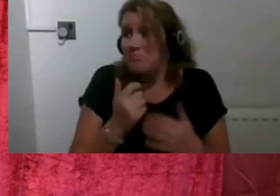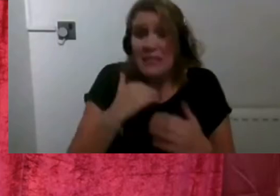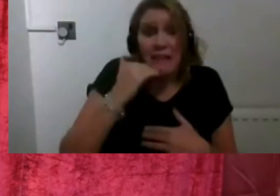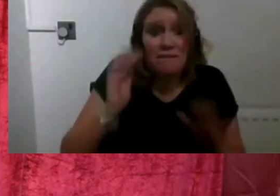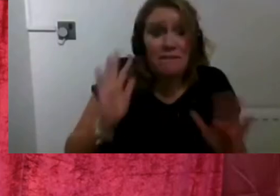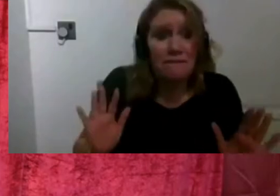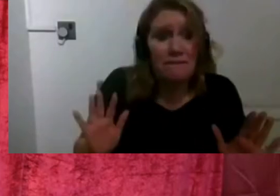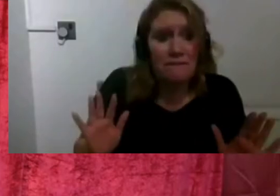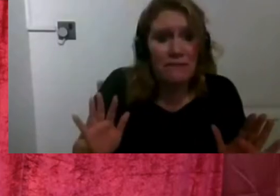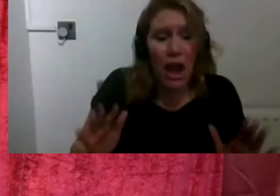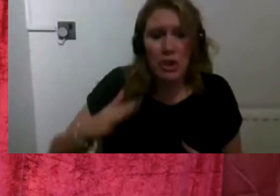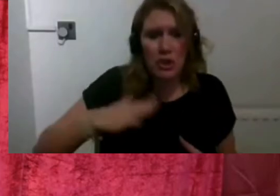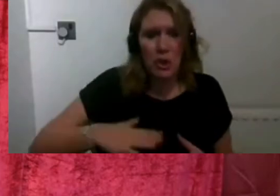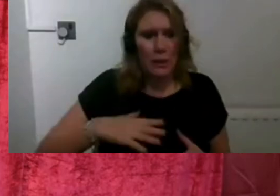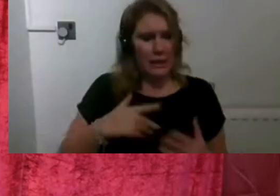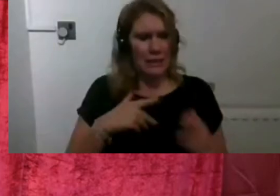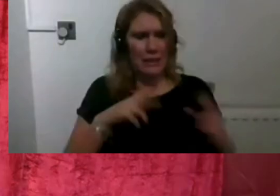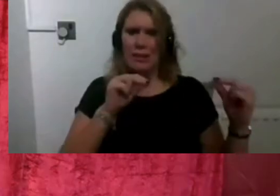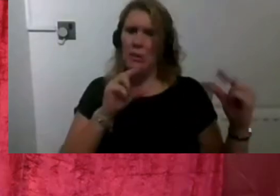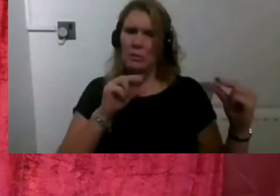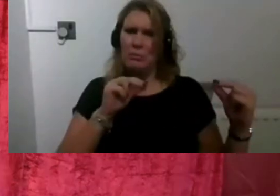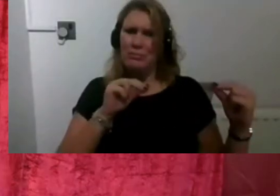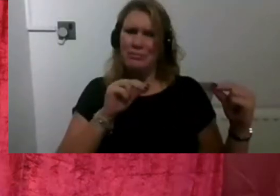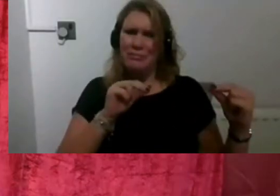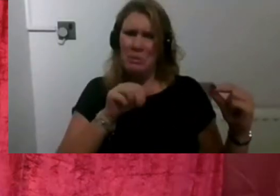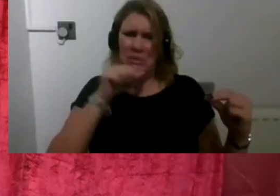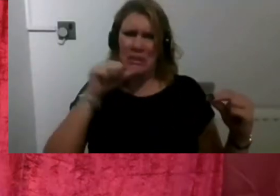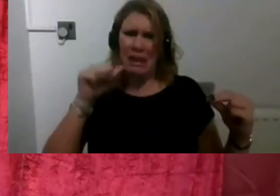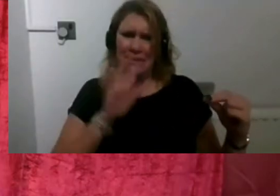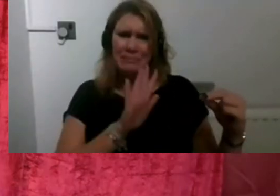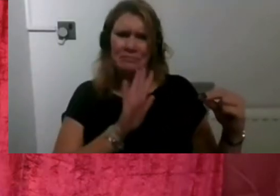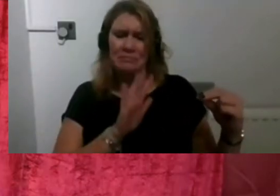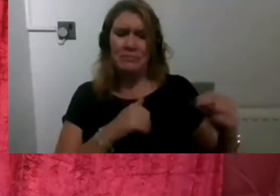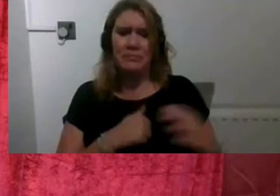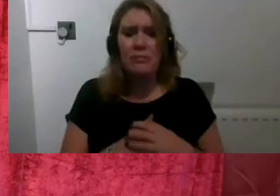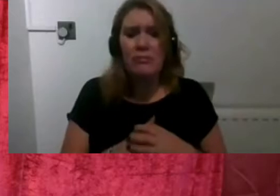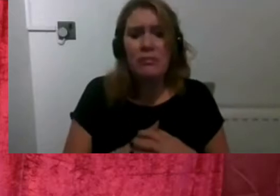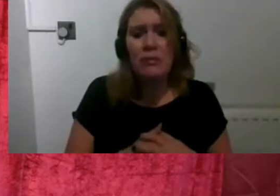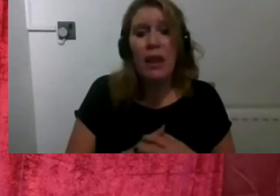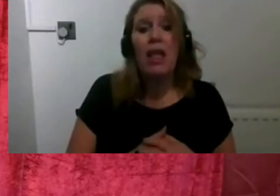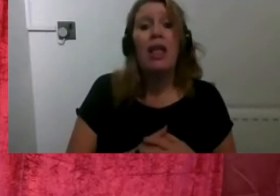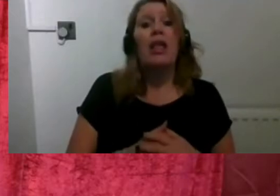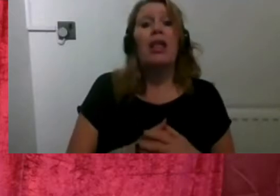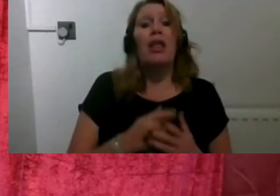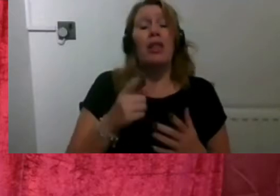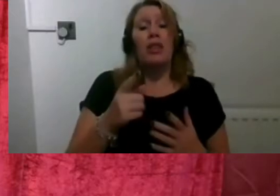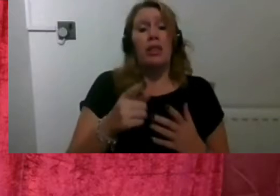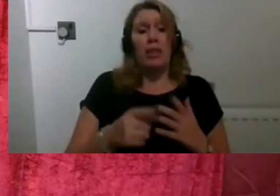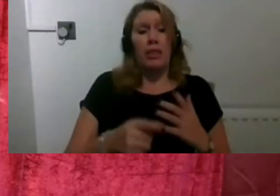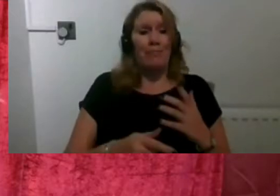I don't need to be talked at just to be nice The basis of this problem is social guilt -